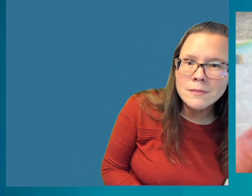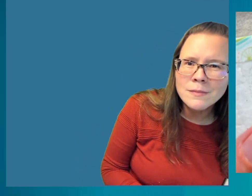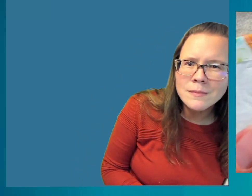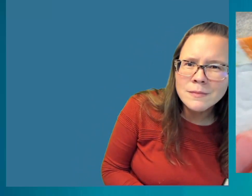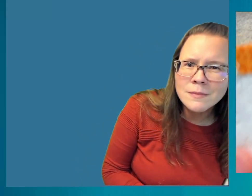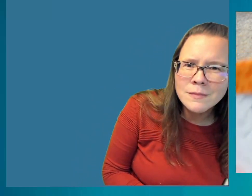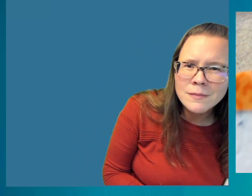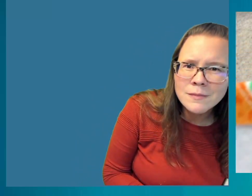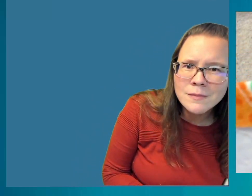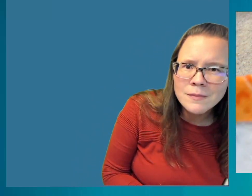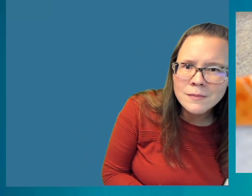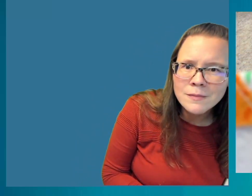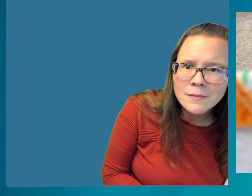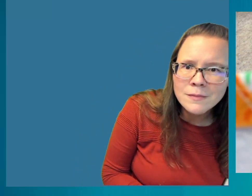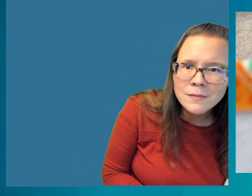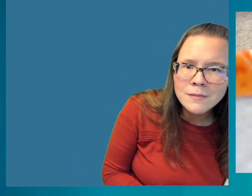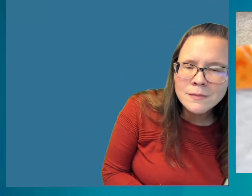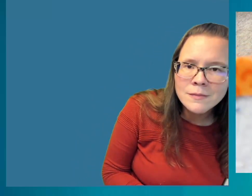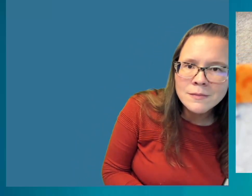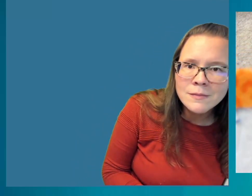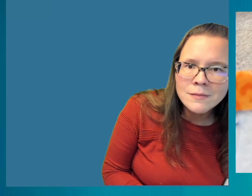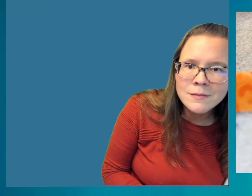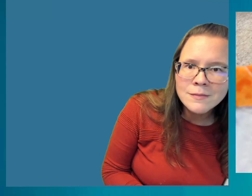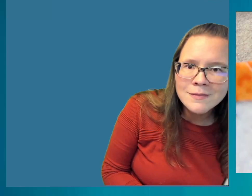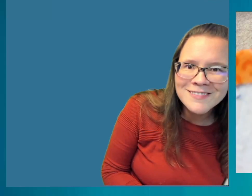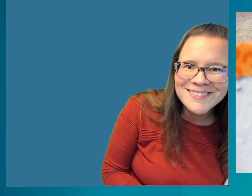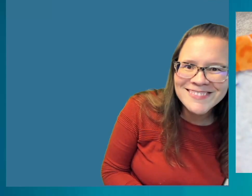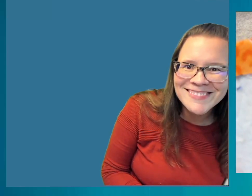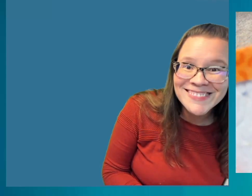I don't know if you can tell--it's kind of hard to see. But it's just slightly in from the edge...